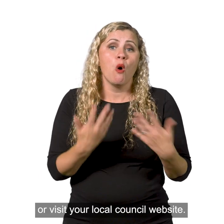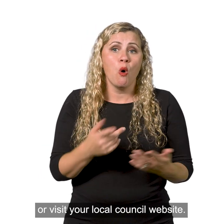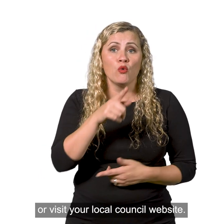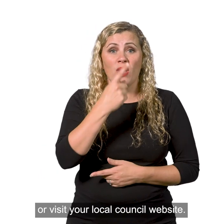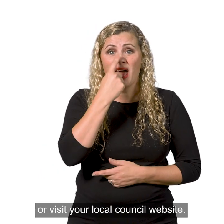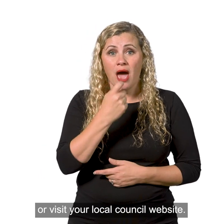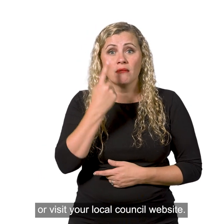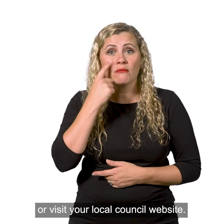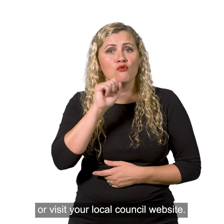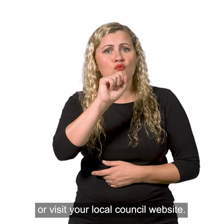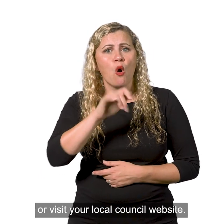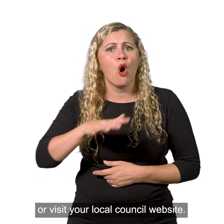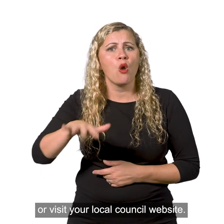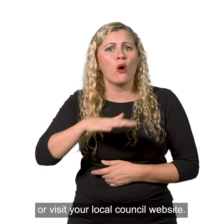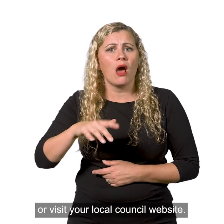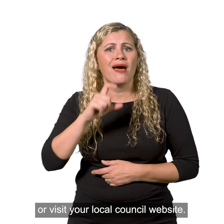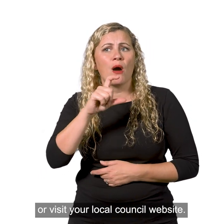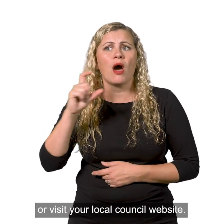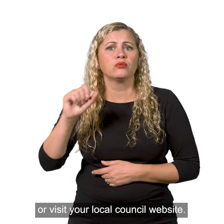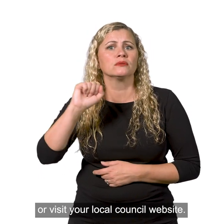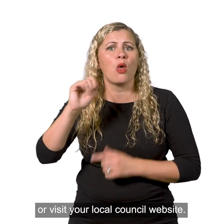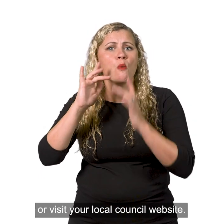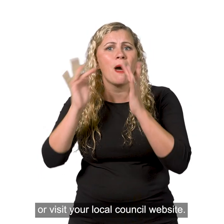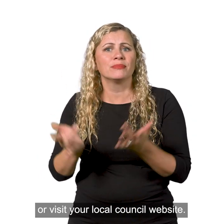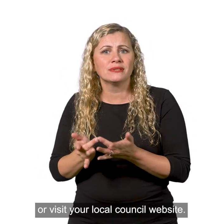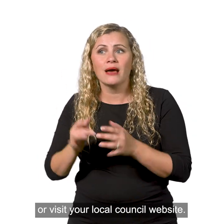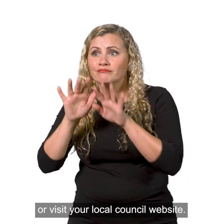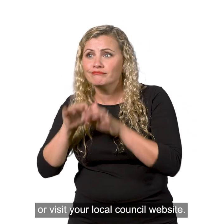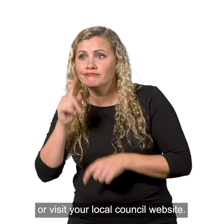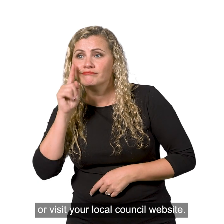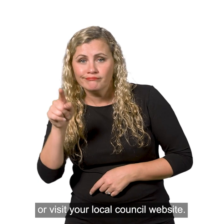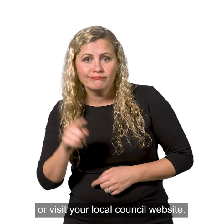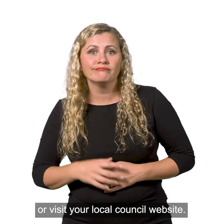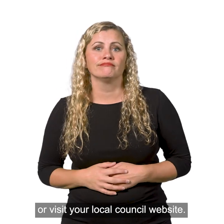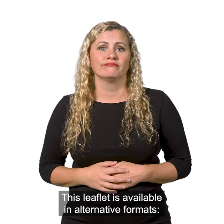or visit your local council website.